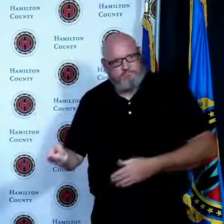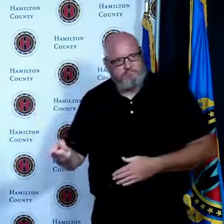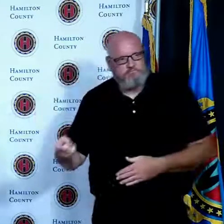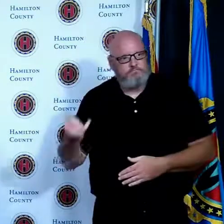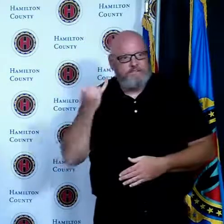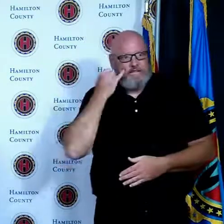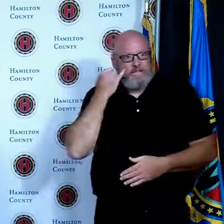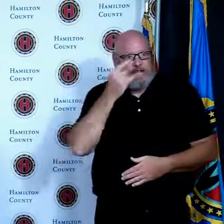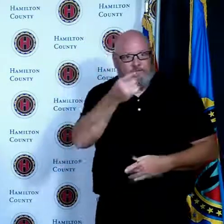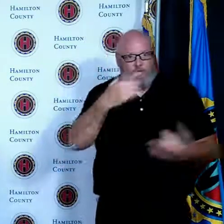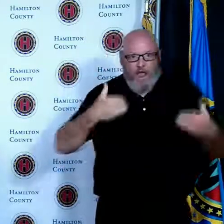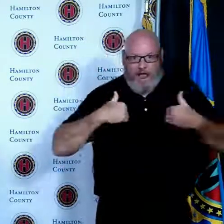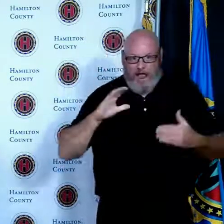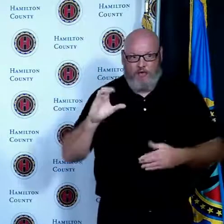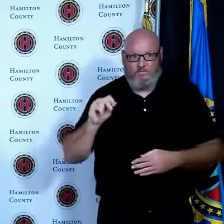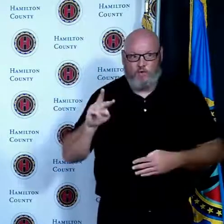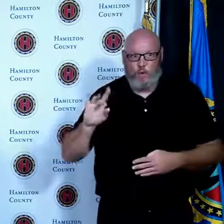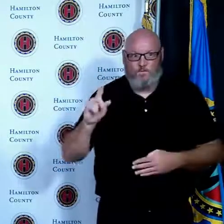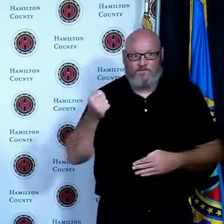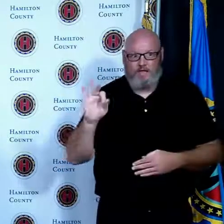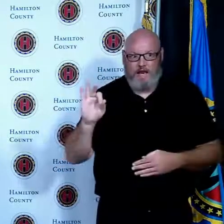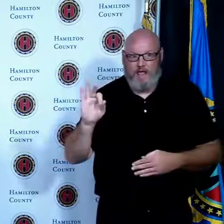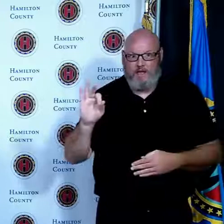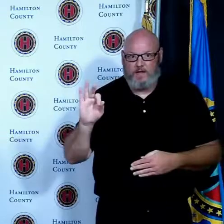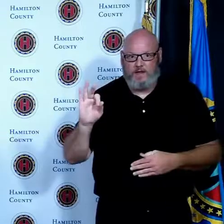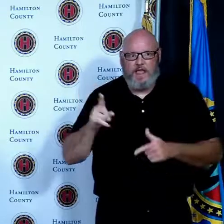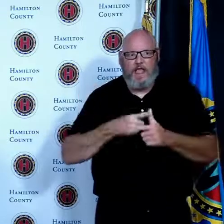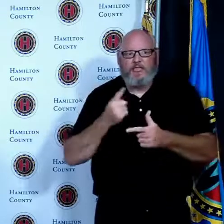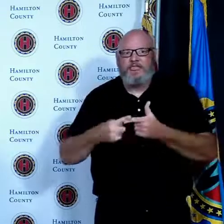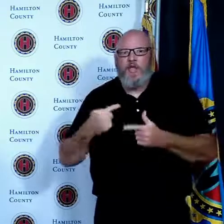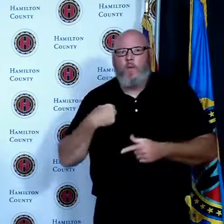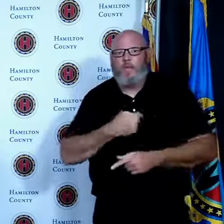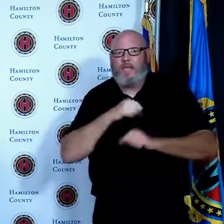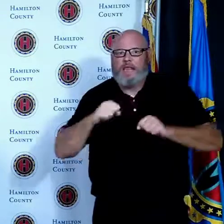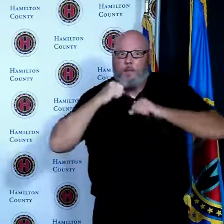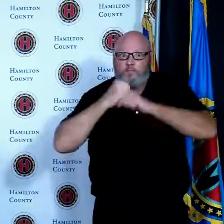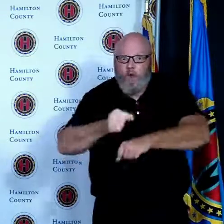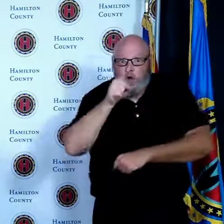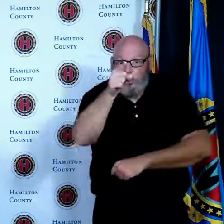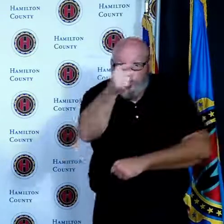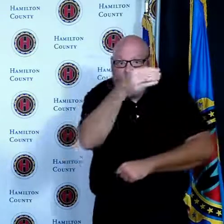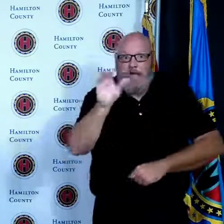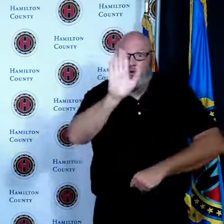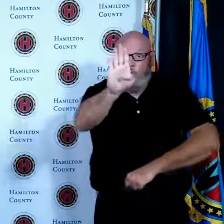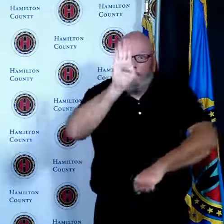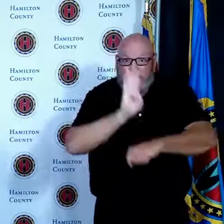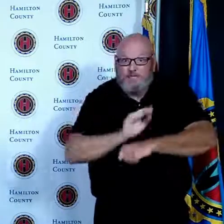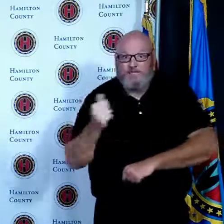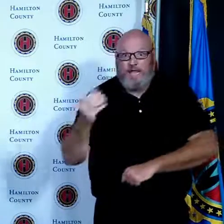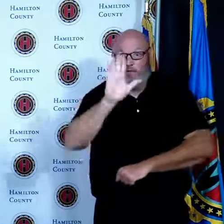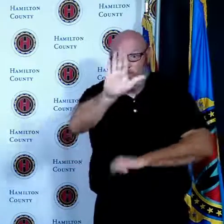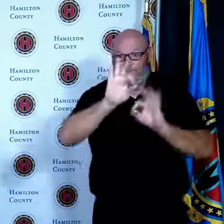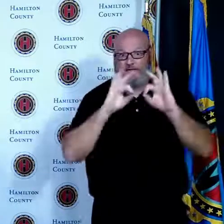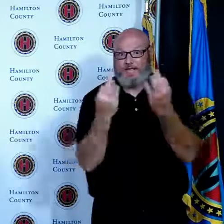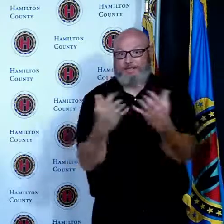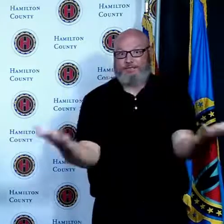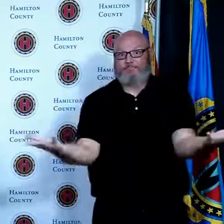and hopefully keep business going our goal is to not shut down the entire economy again as the state of Ohio did early on in the